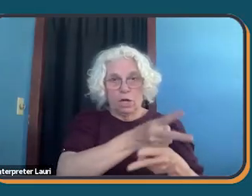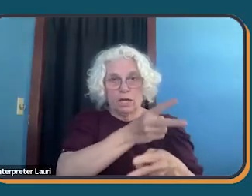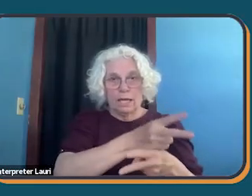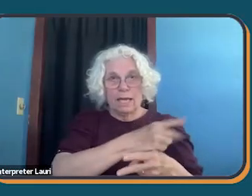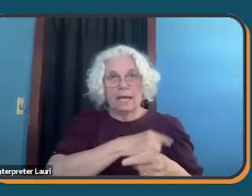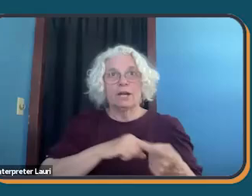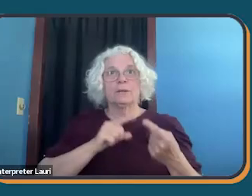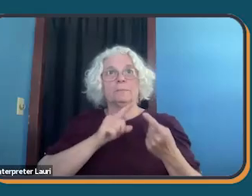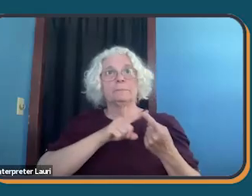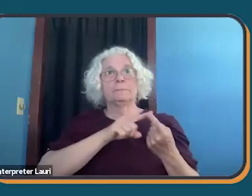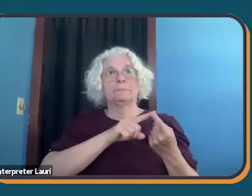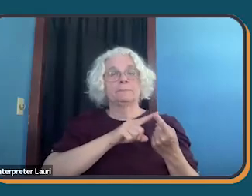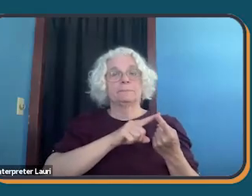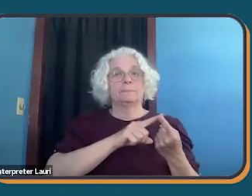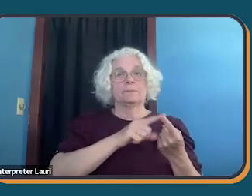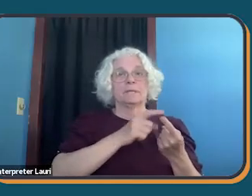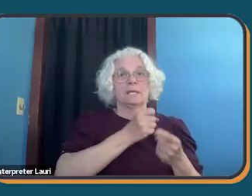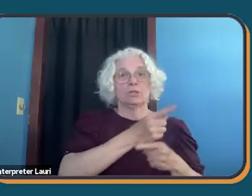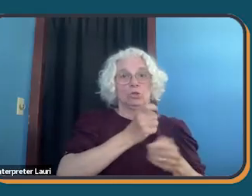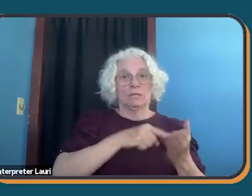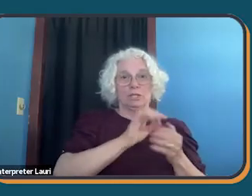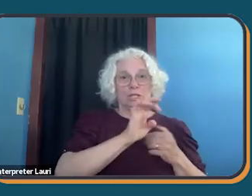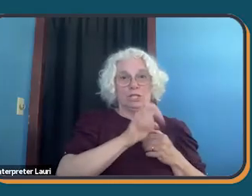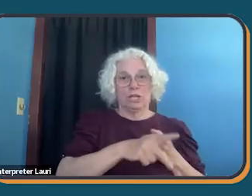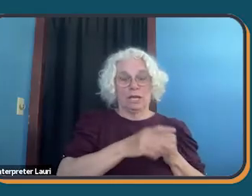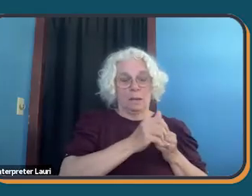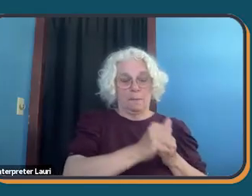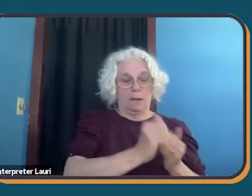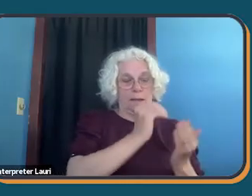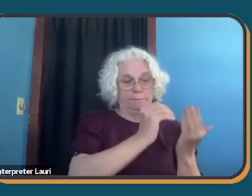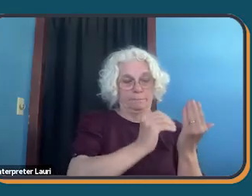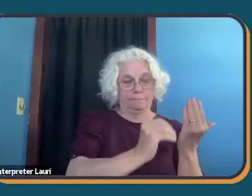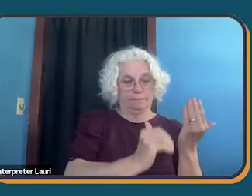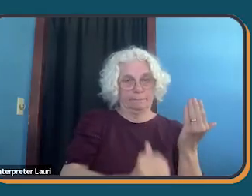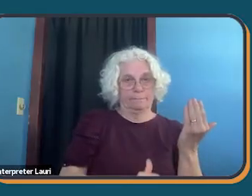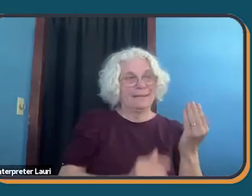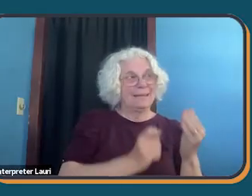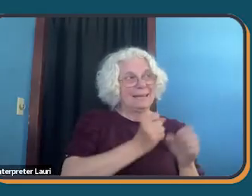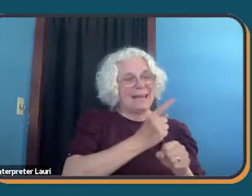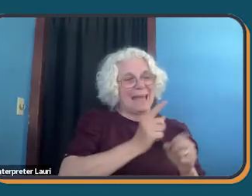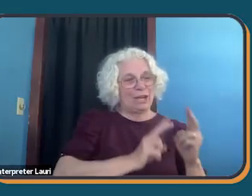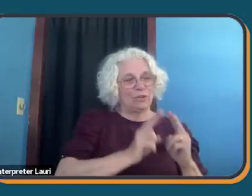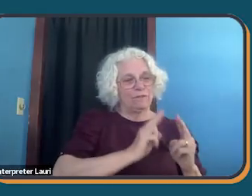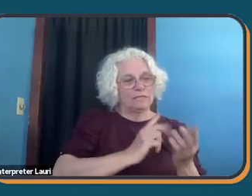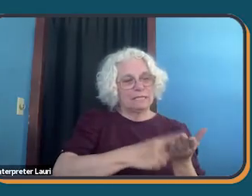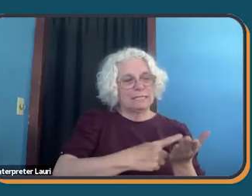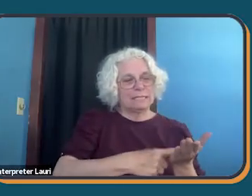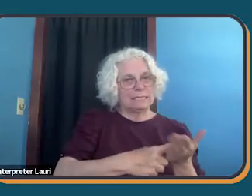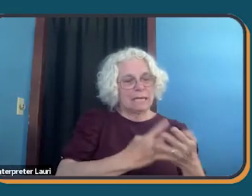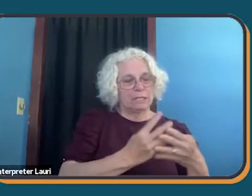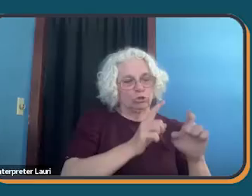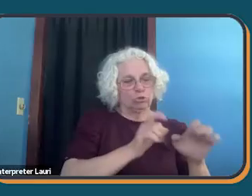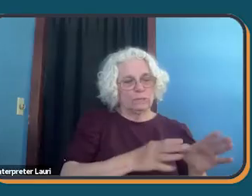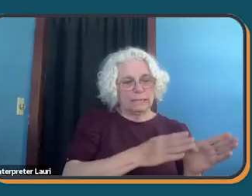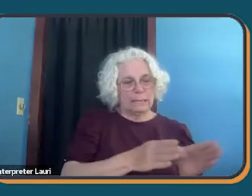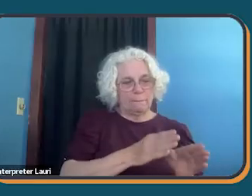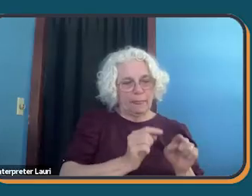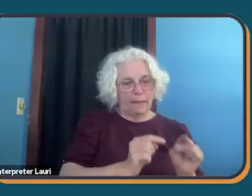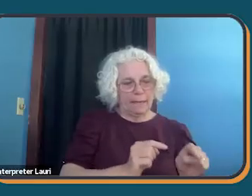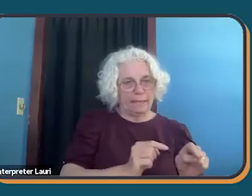The yearly checkup guide explains how patients can use those annual visits for screening discussions and planning.